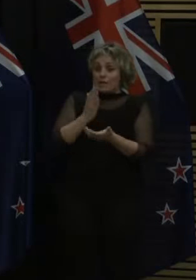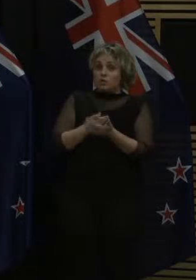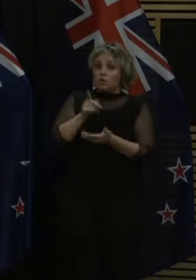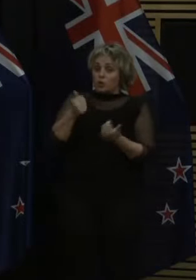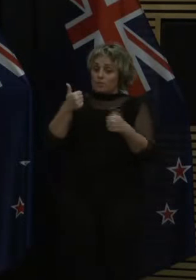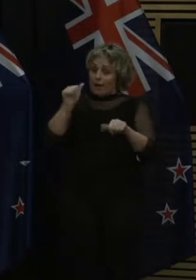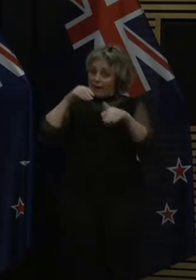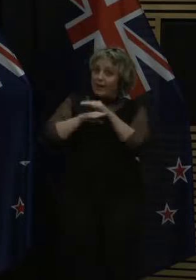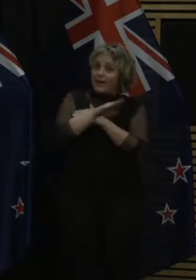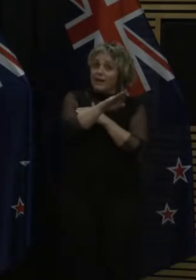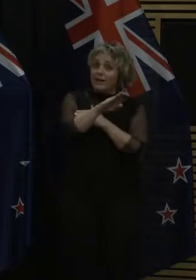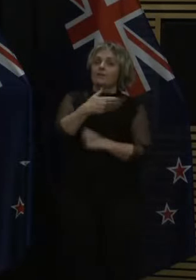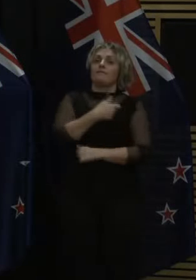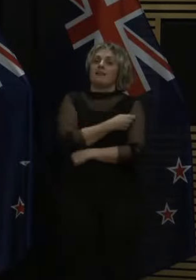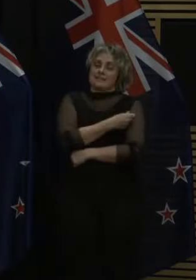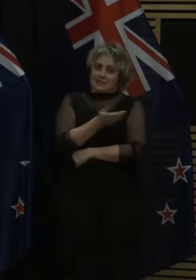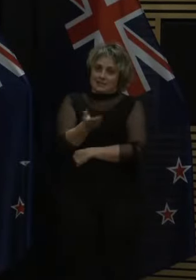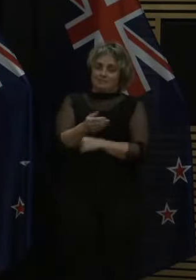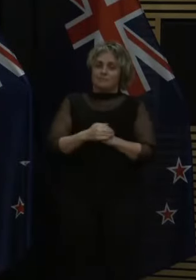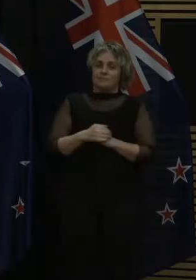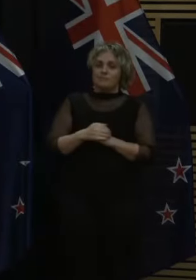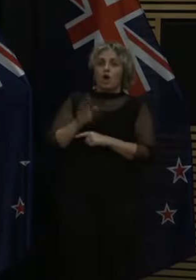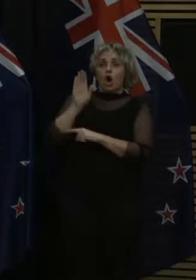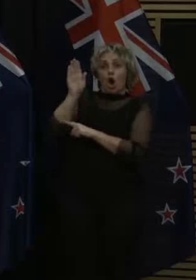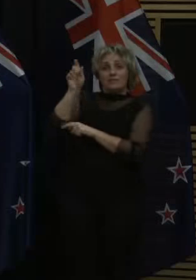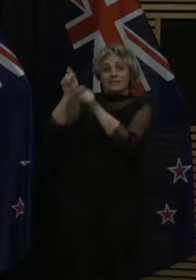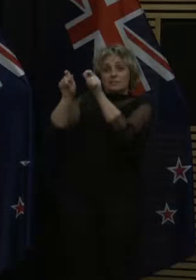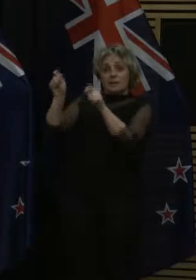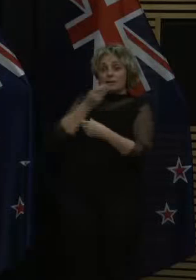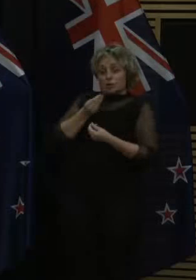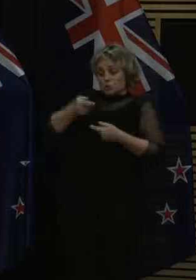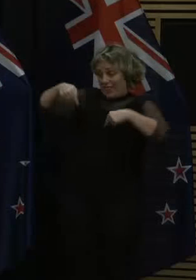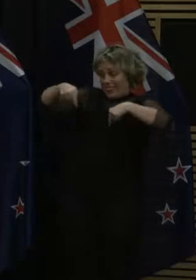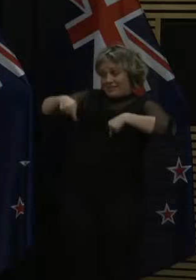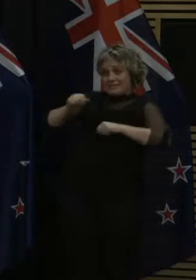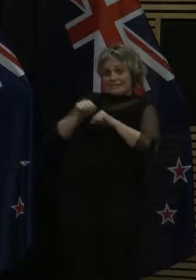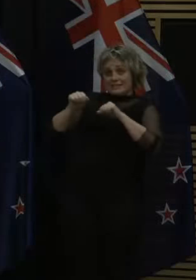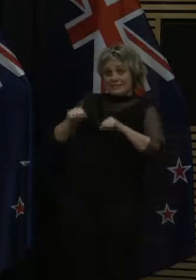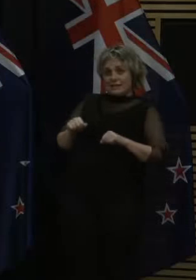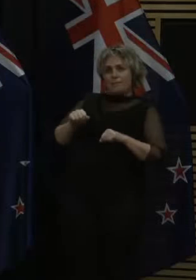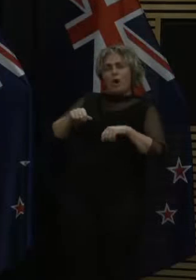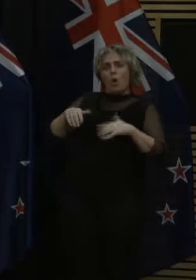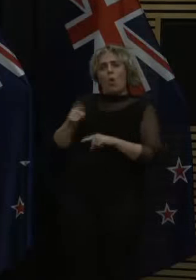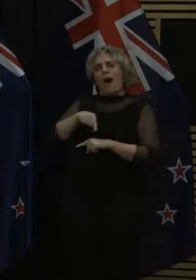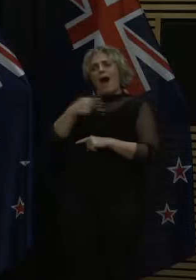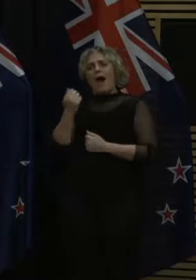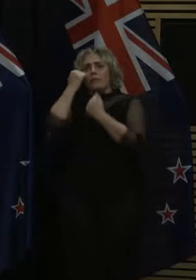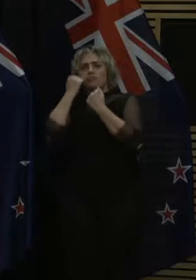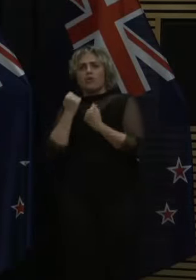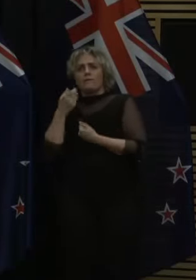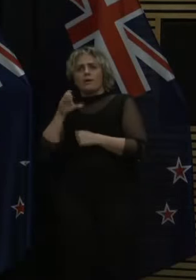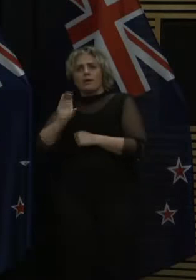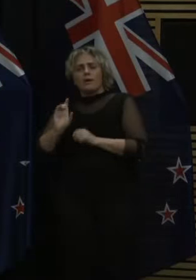Would that testing Option B... The best way to guarantee